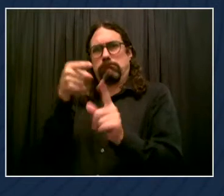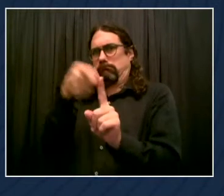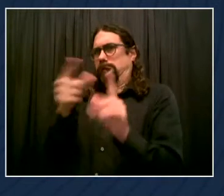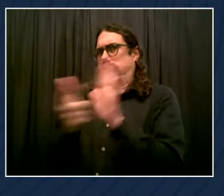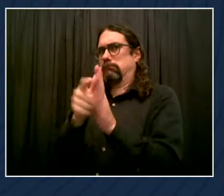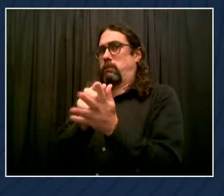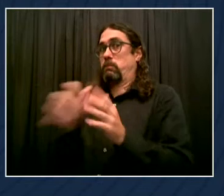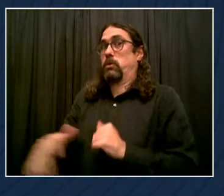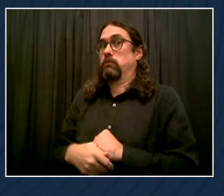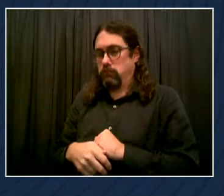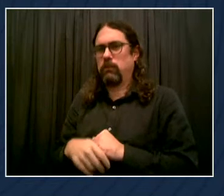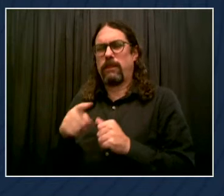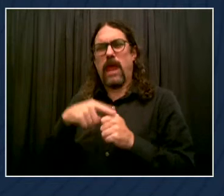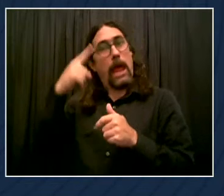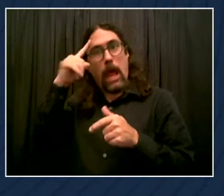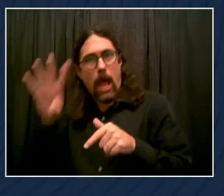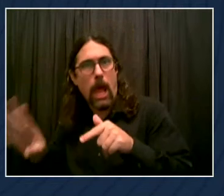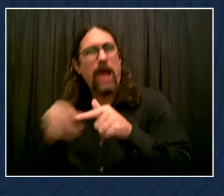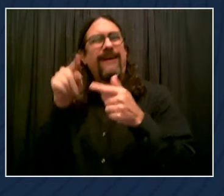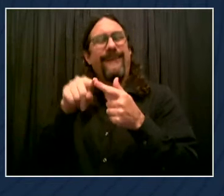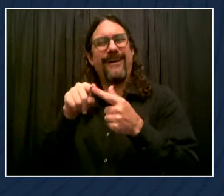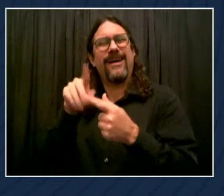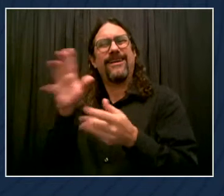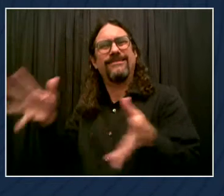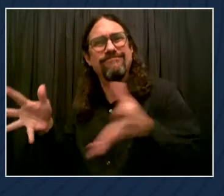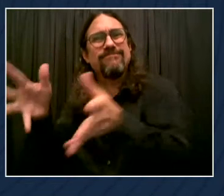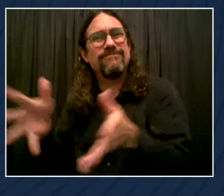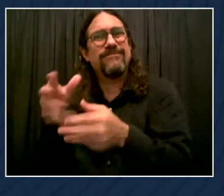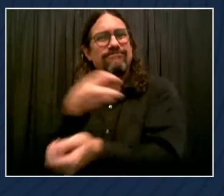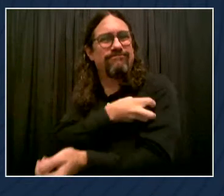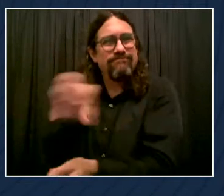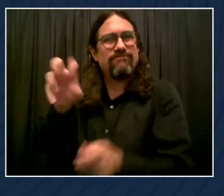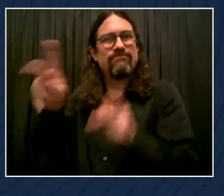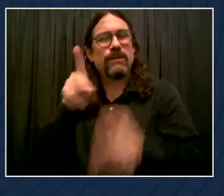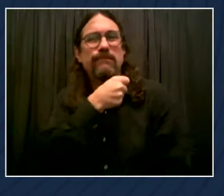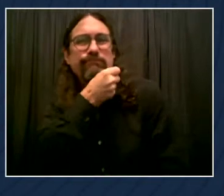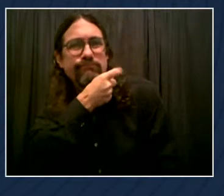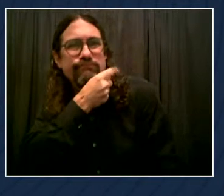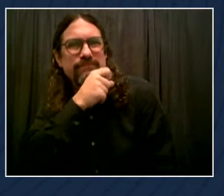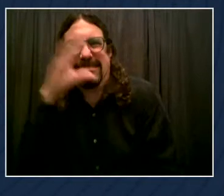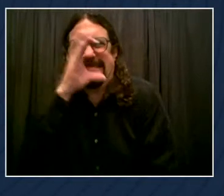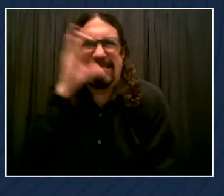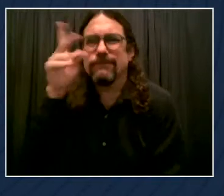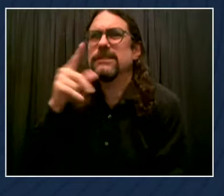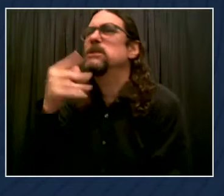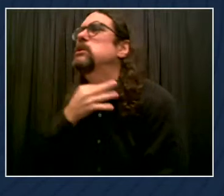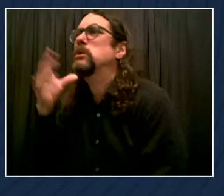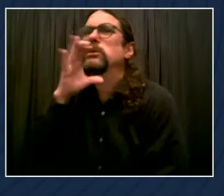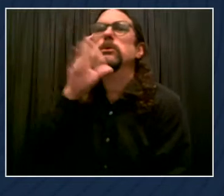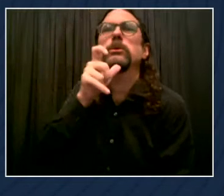VIGILANTES AND BRING LAWSUITS AGAINST CLINIC WORKERS AND AGAINST A SISTER